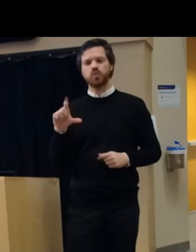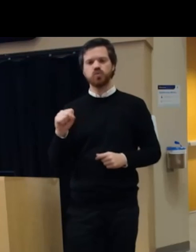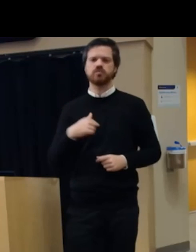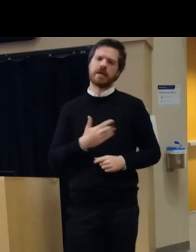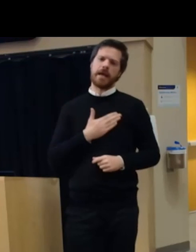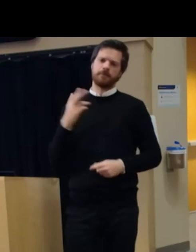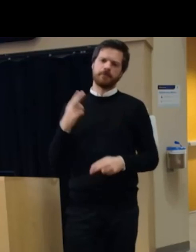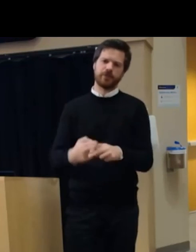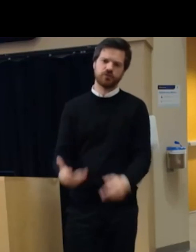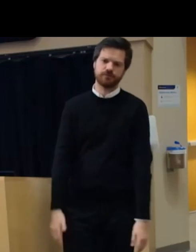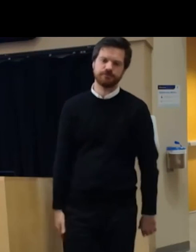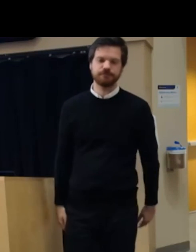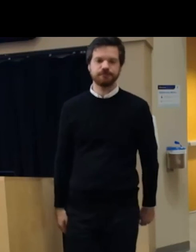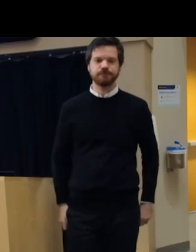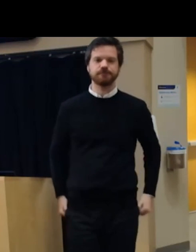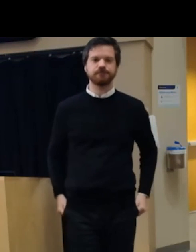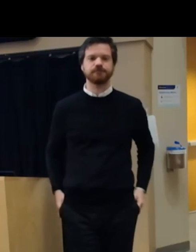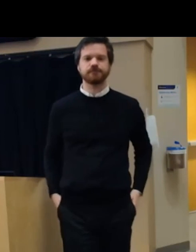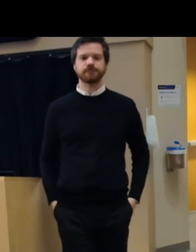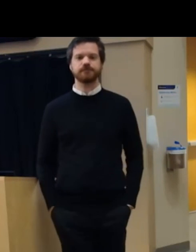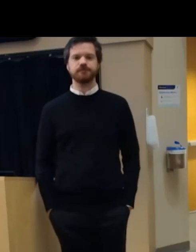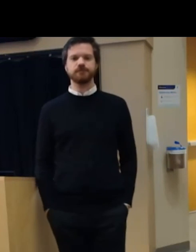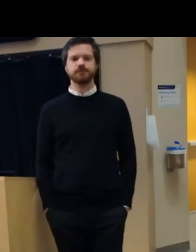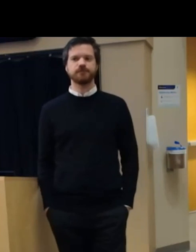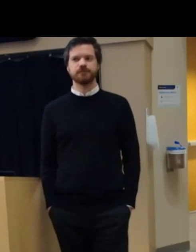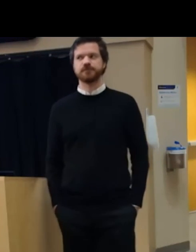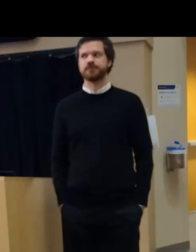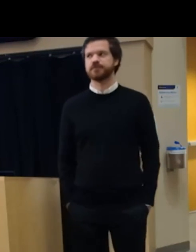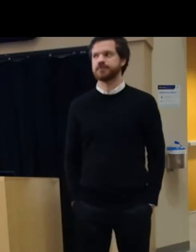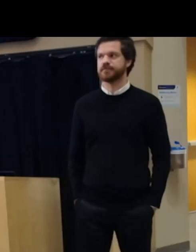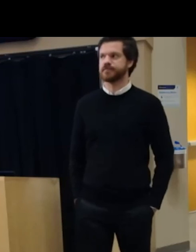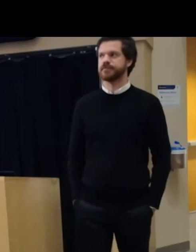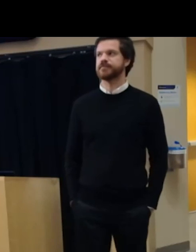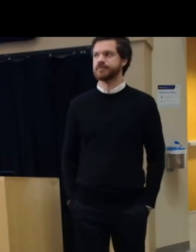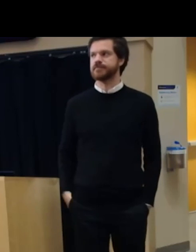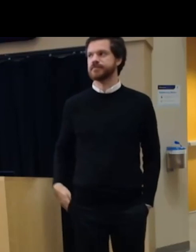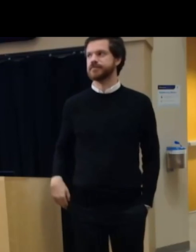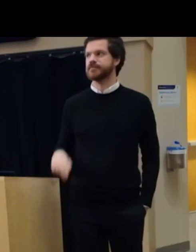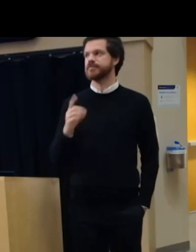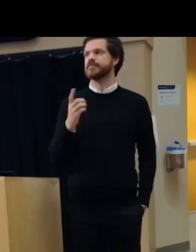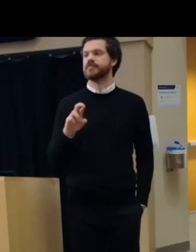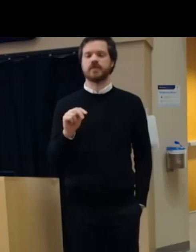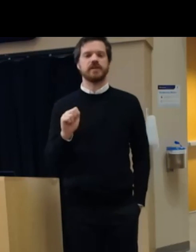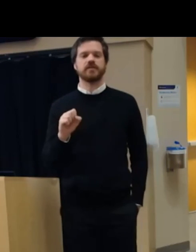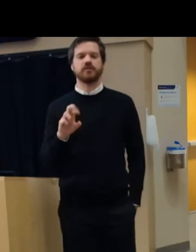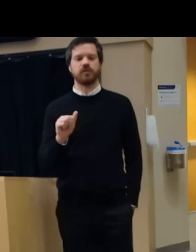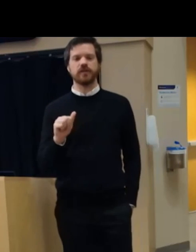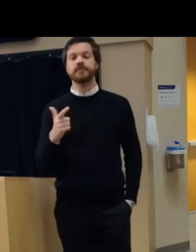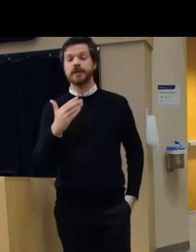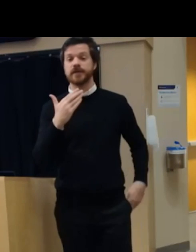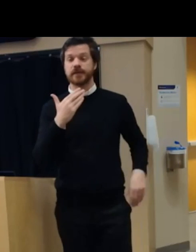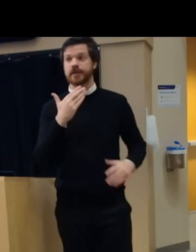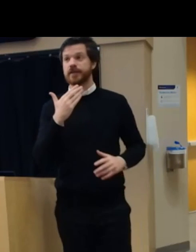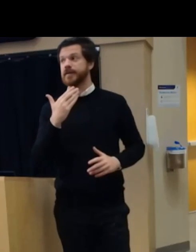that